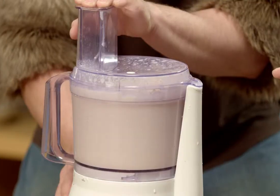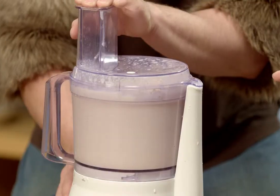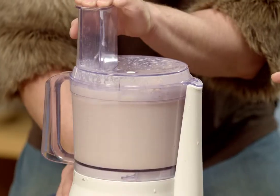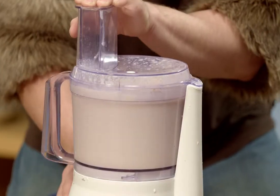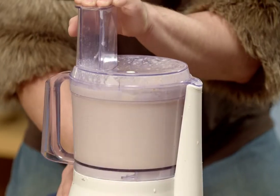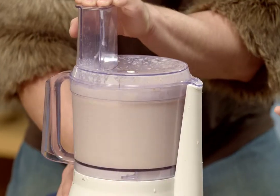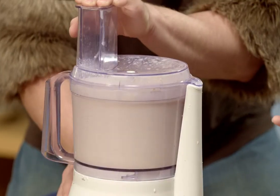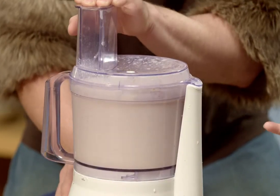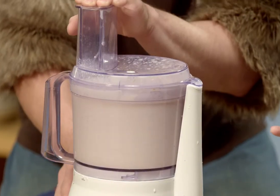Whoa!